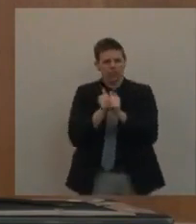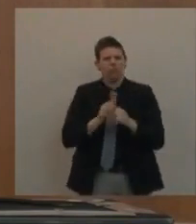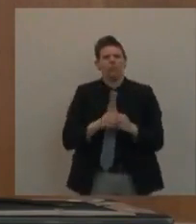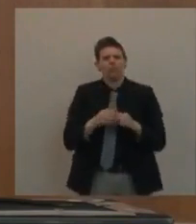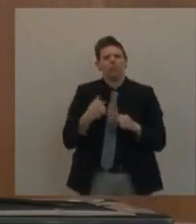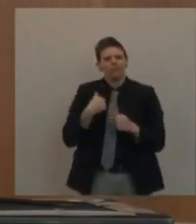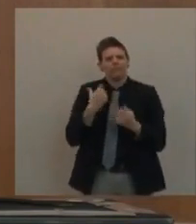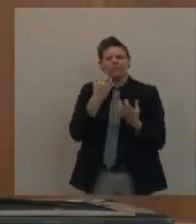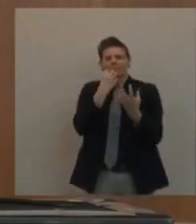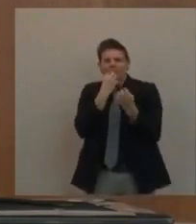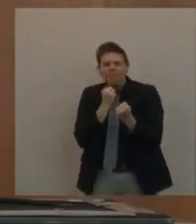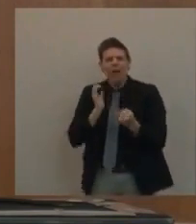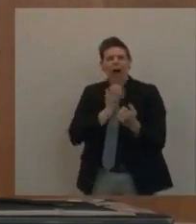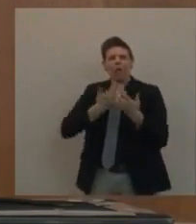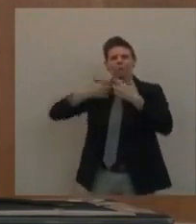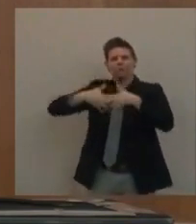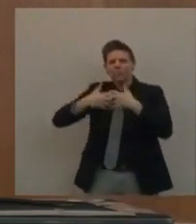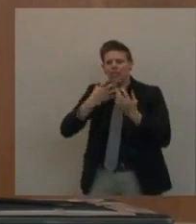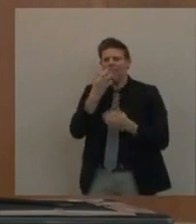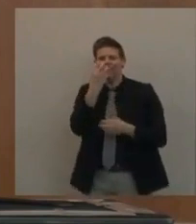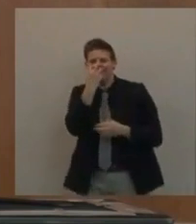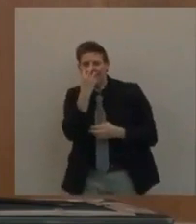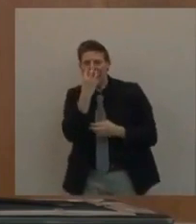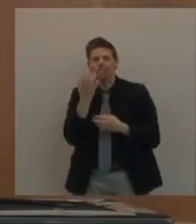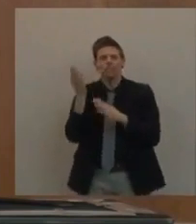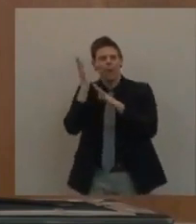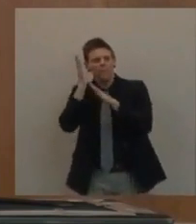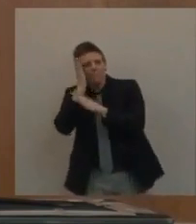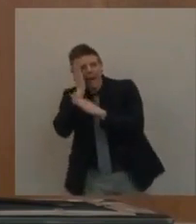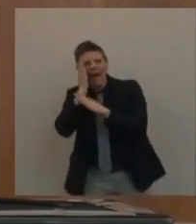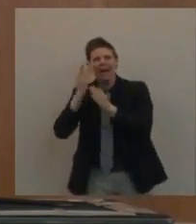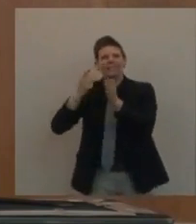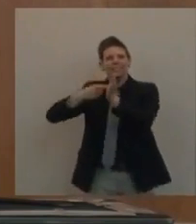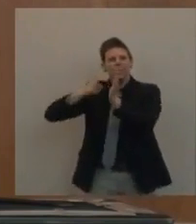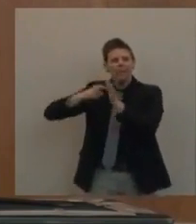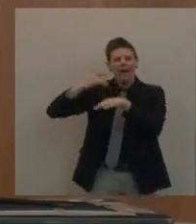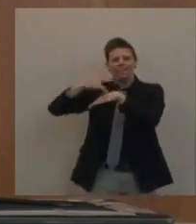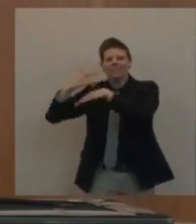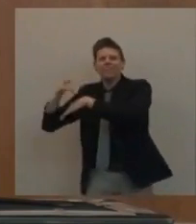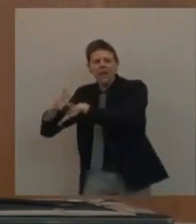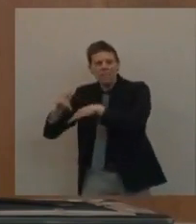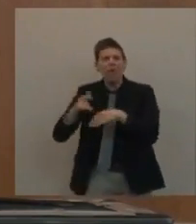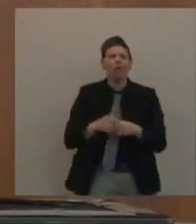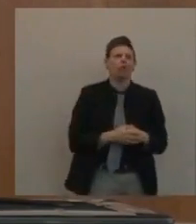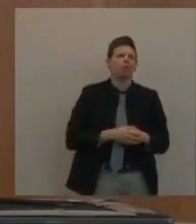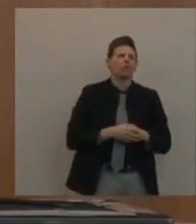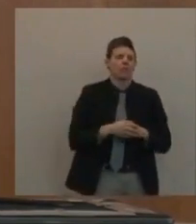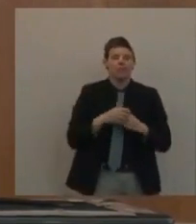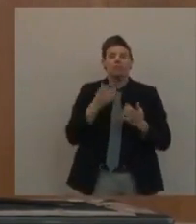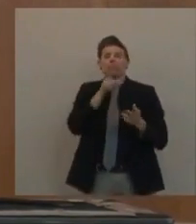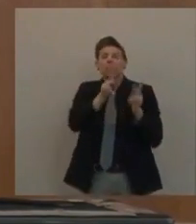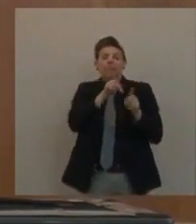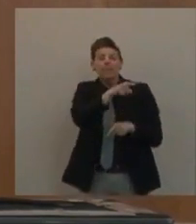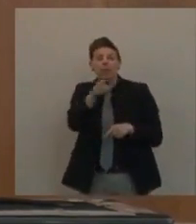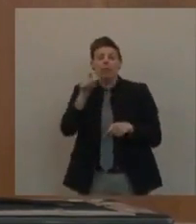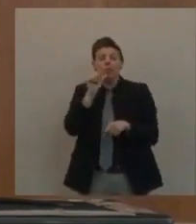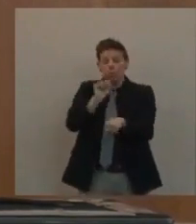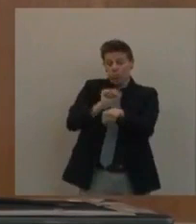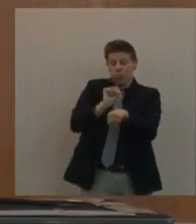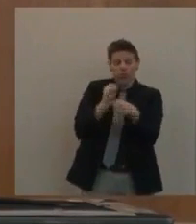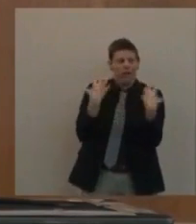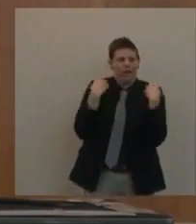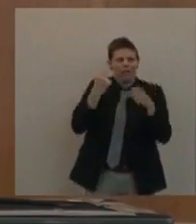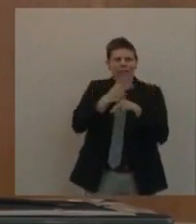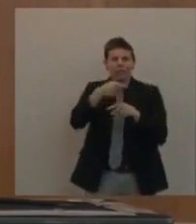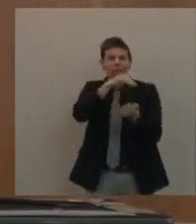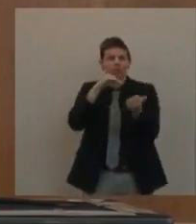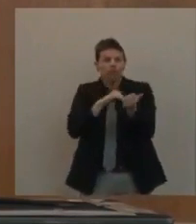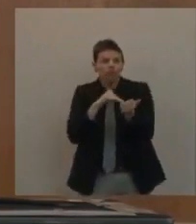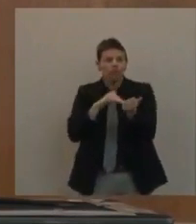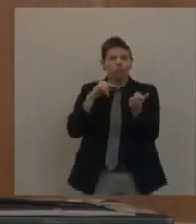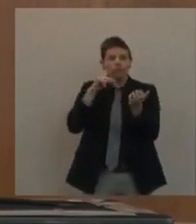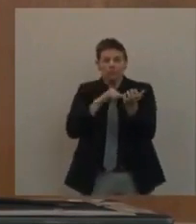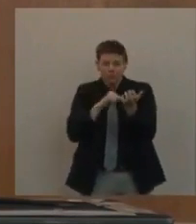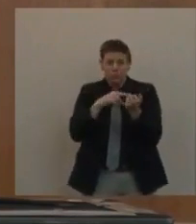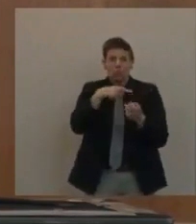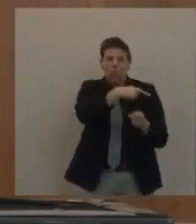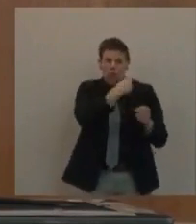NO AMOUNT OF WORK OR EFFORT WE MAKE TOGETHER WILL BE ABLE TO PRODUCE ENOUGH VENTILATORS, HOSPITAL BEDS, AND HEALTH CARE WORKERS TO MEET A SURGE OR A PEAK.